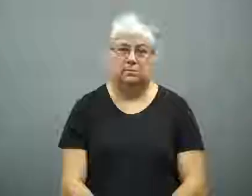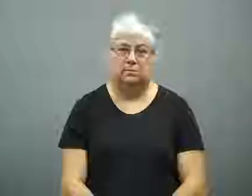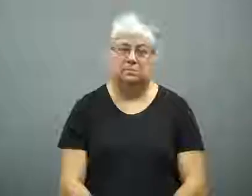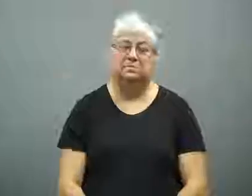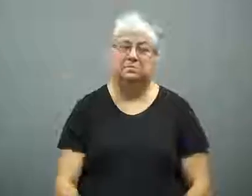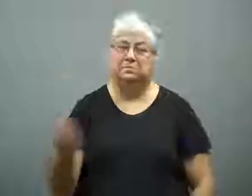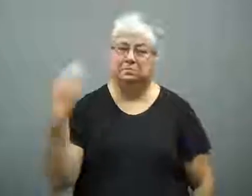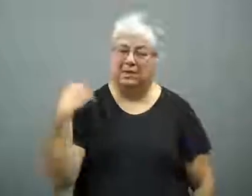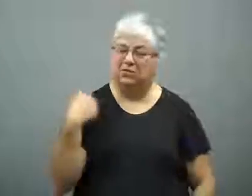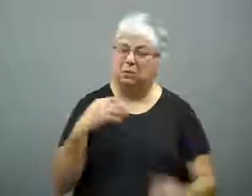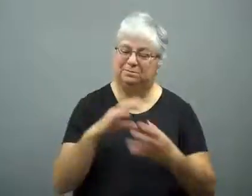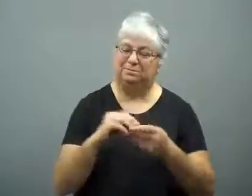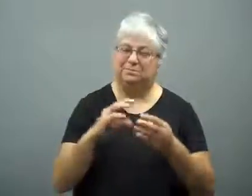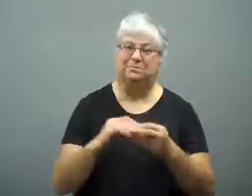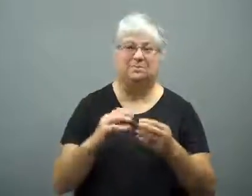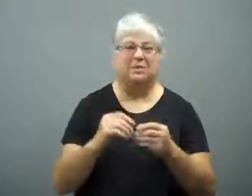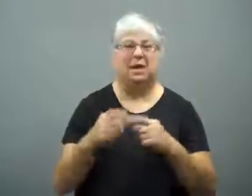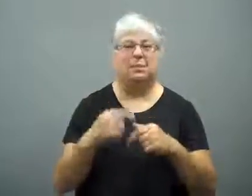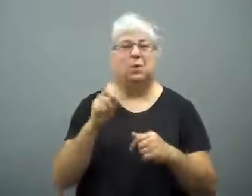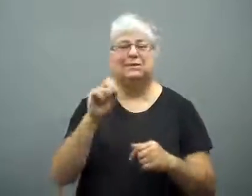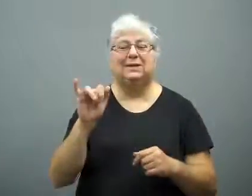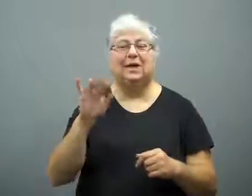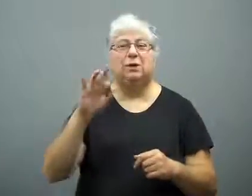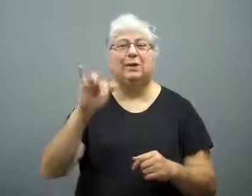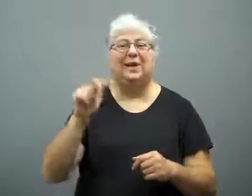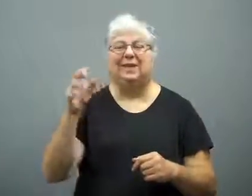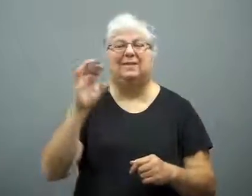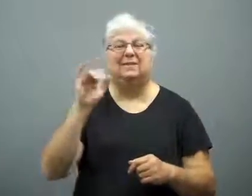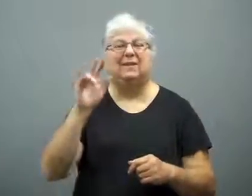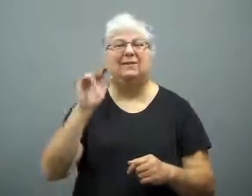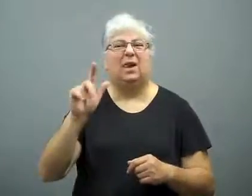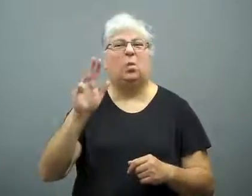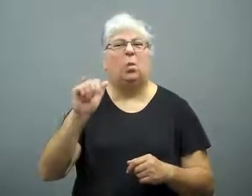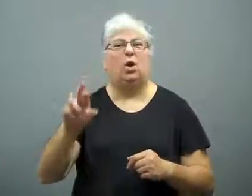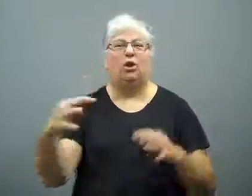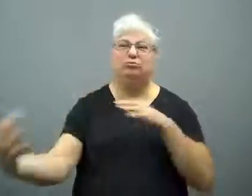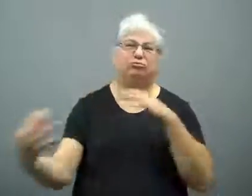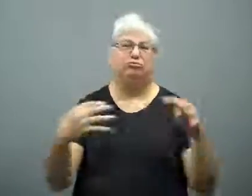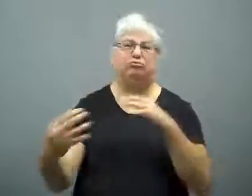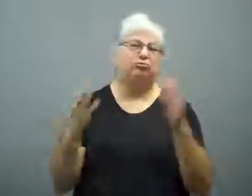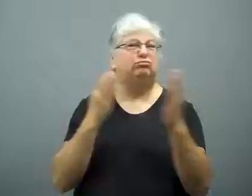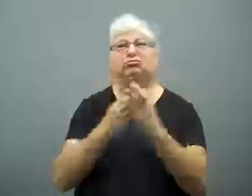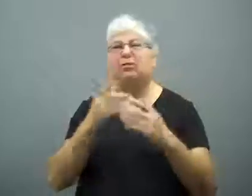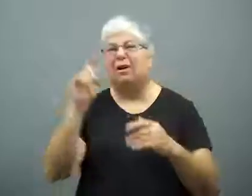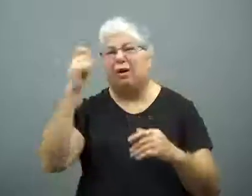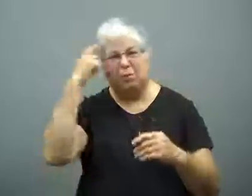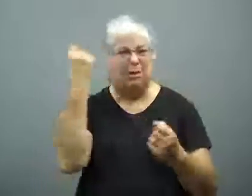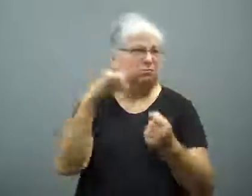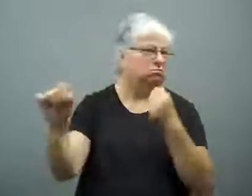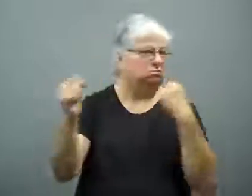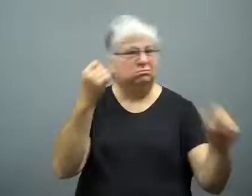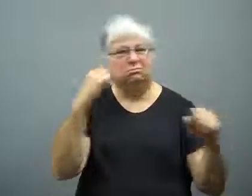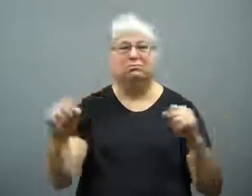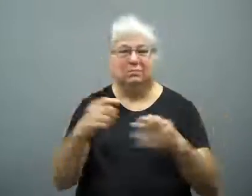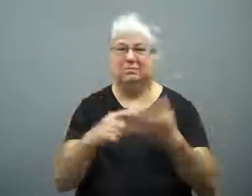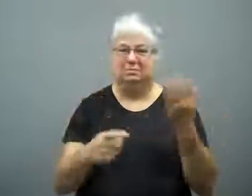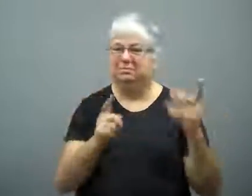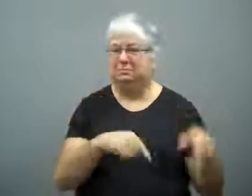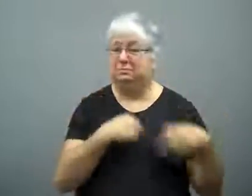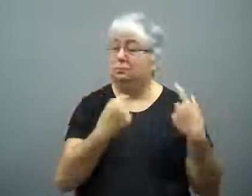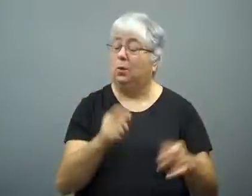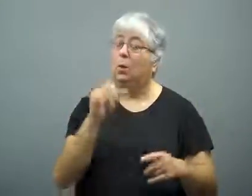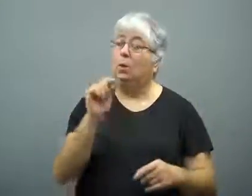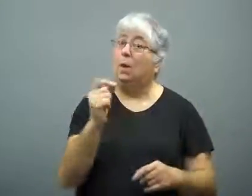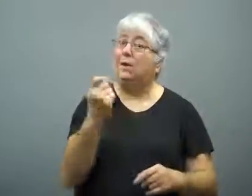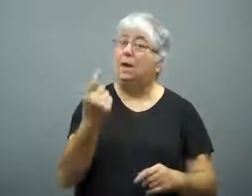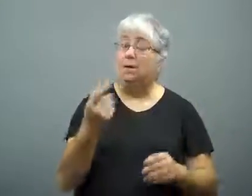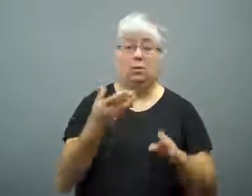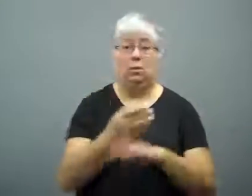We did a story recently about the civil war in Syria.